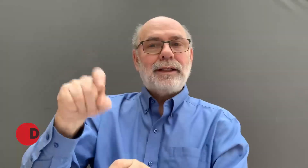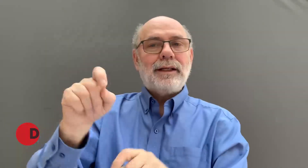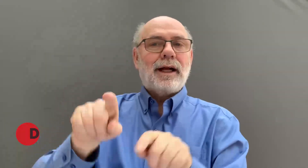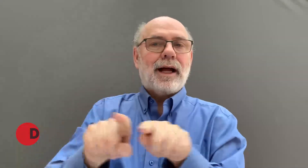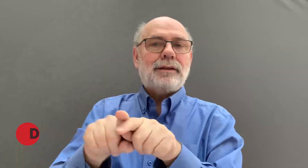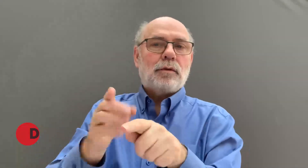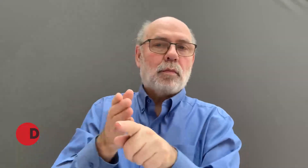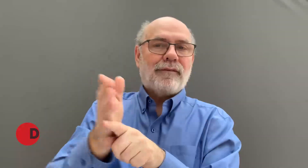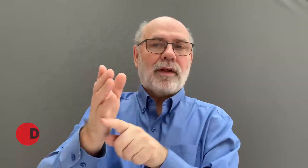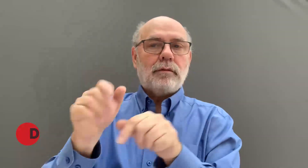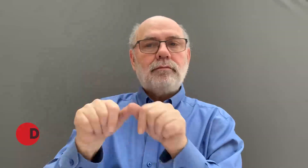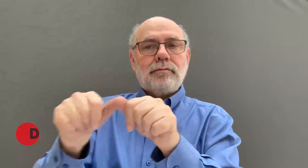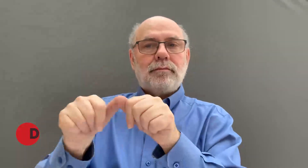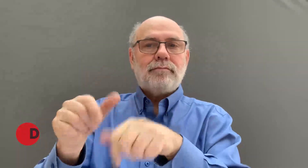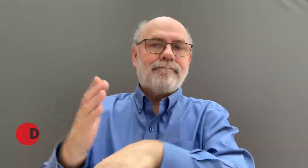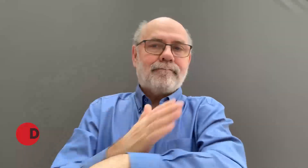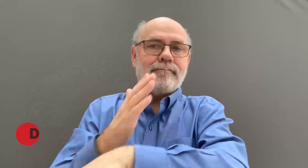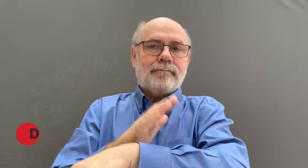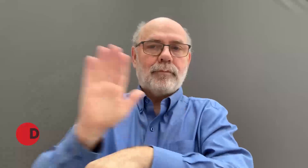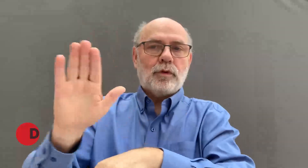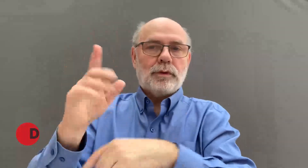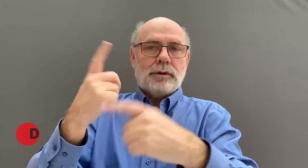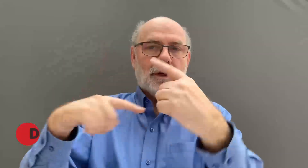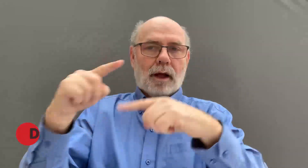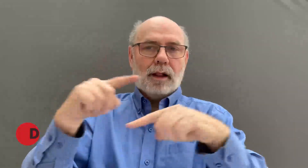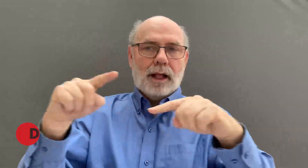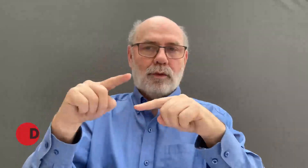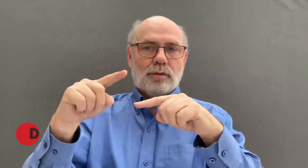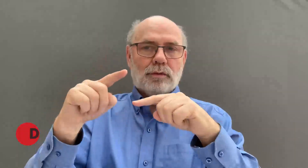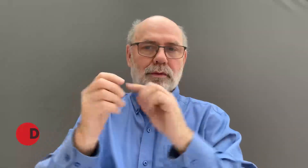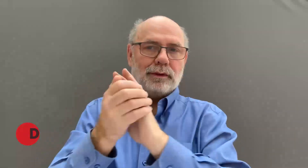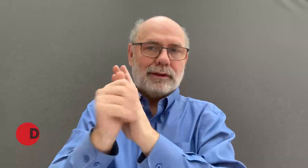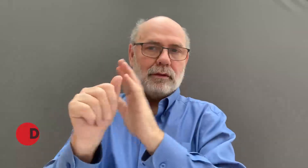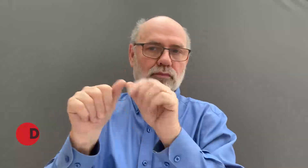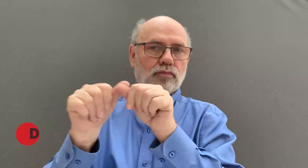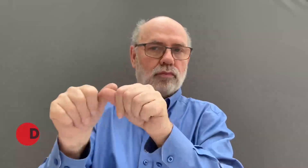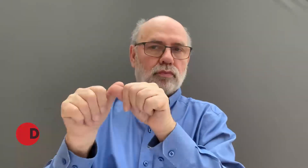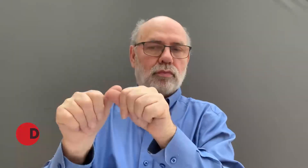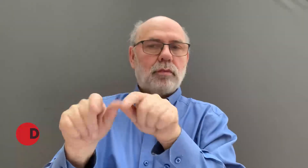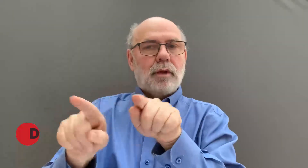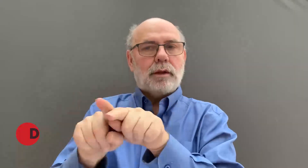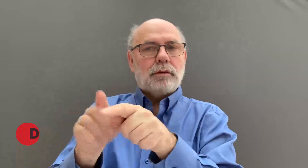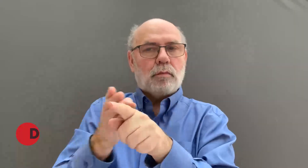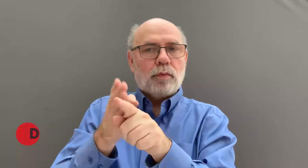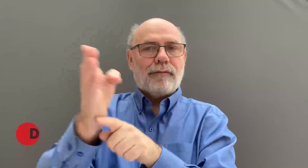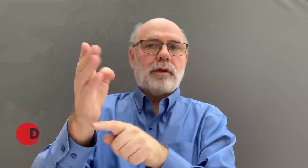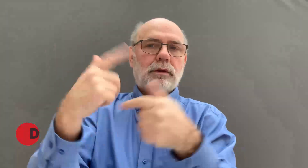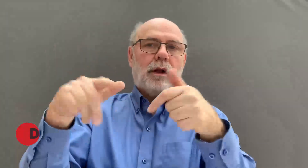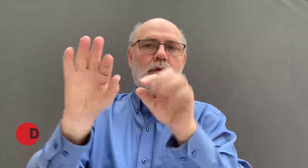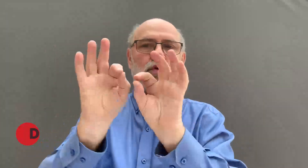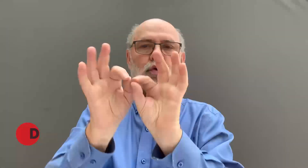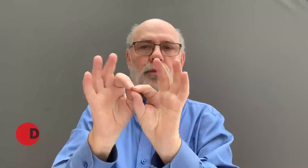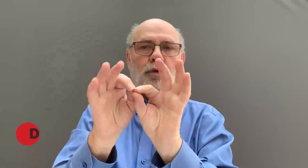as professionals and their sign language skills.